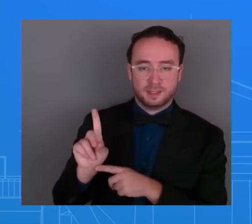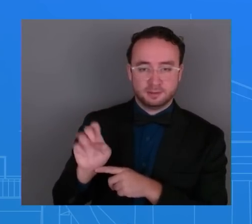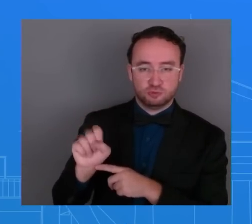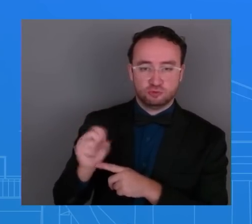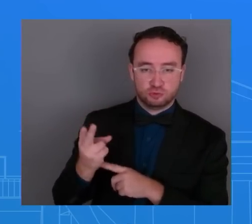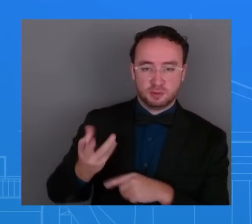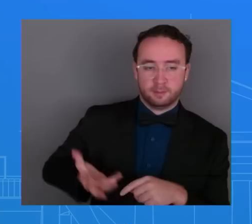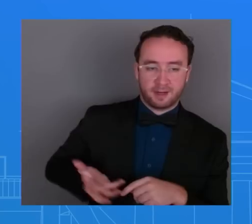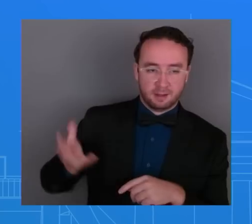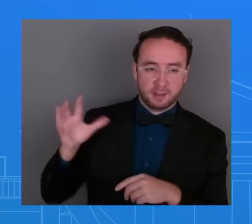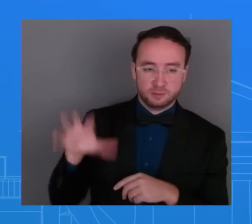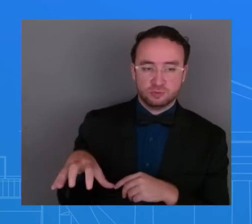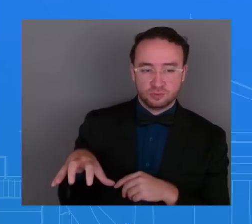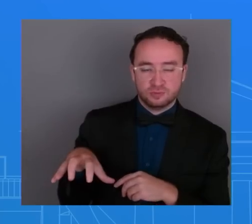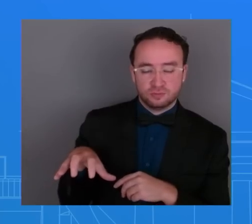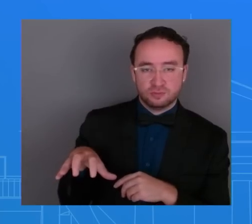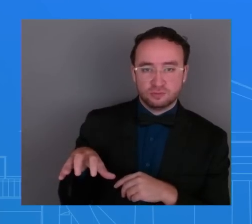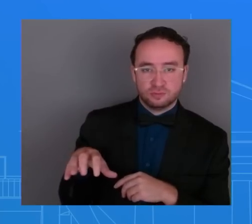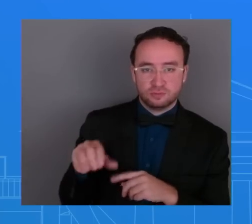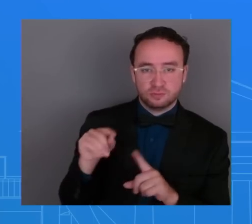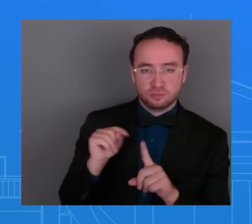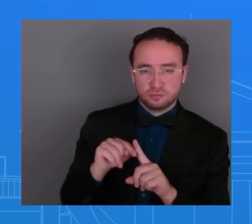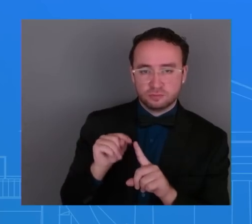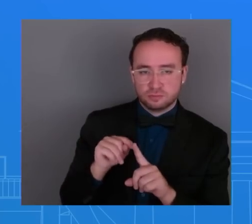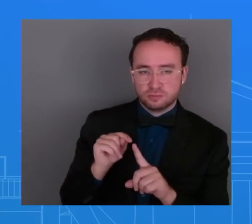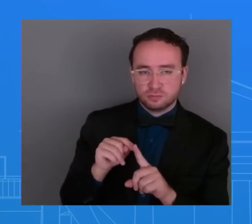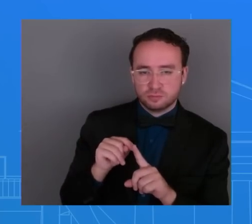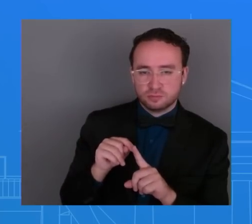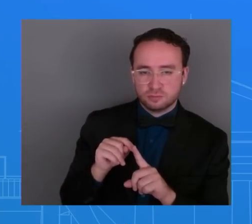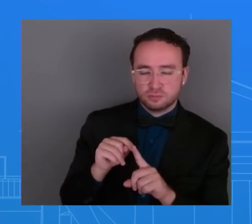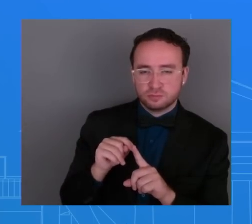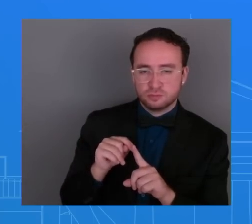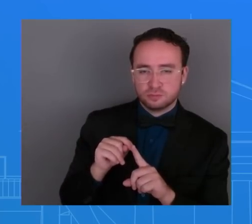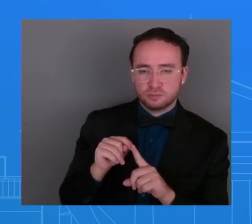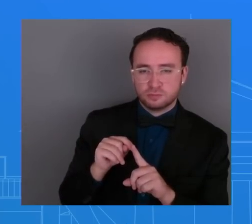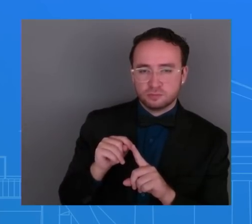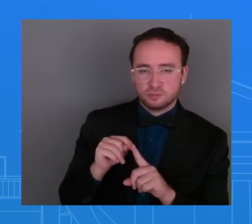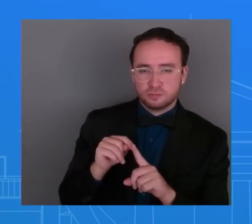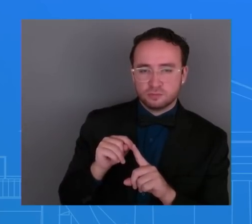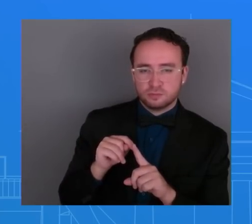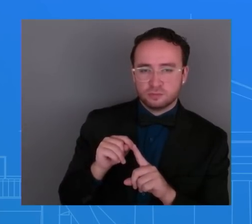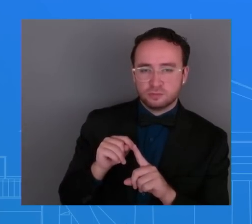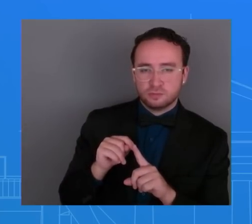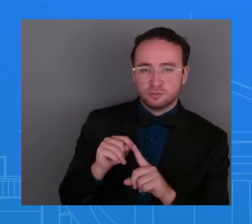because U.S. wanted to have one of the islands given to them -- one of the Bangladeshi islands